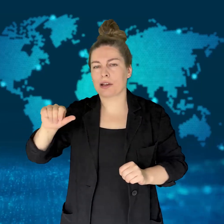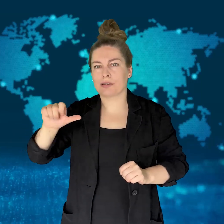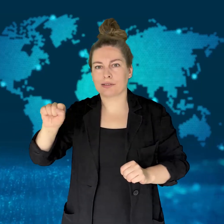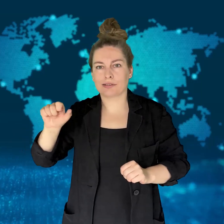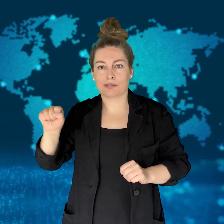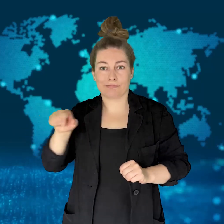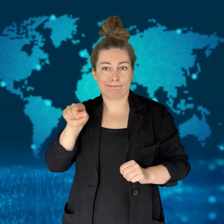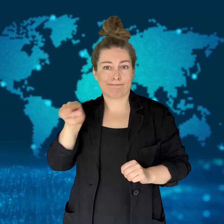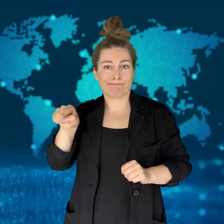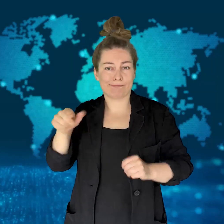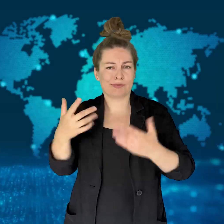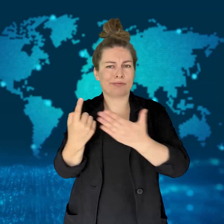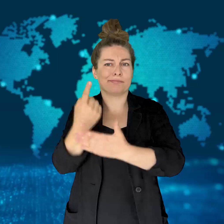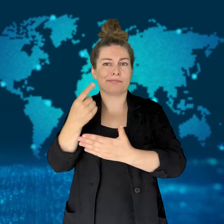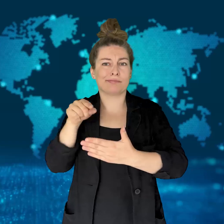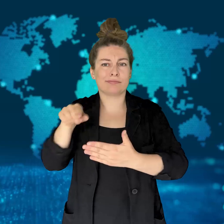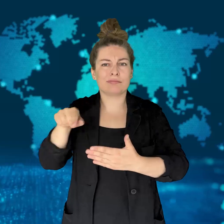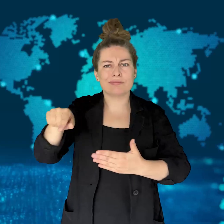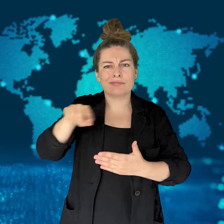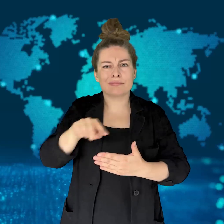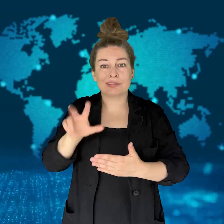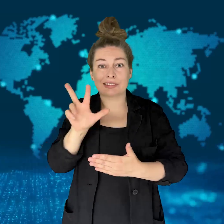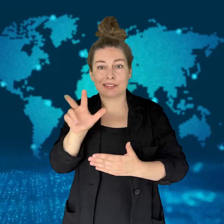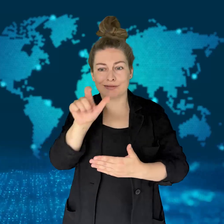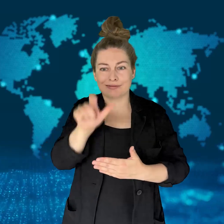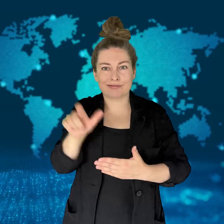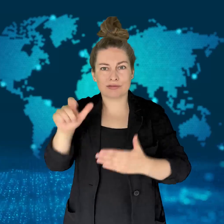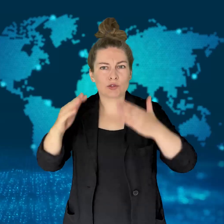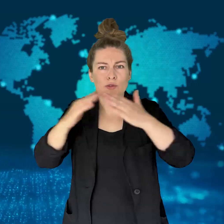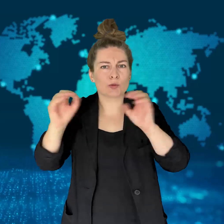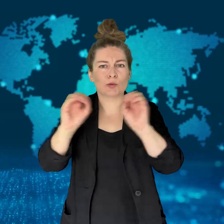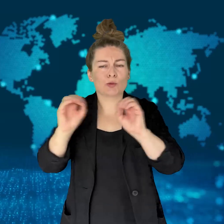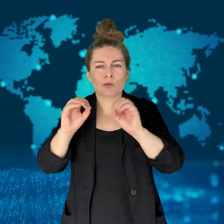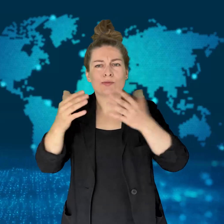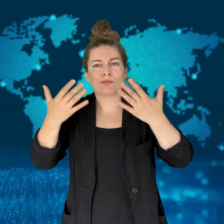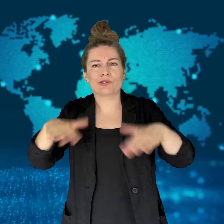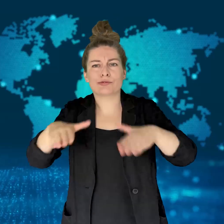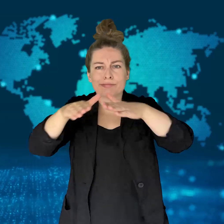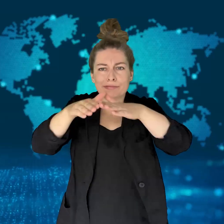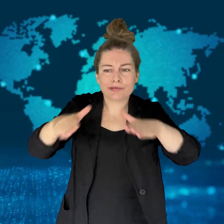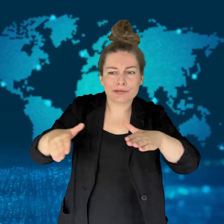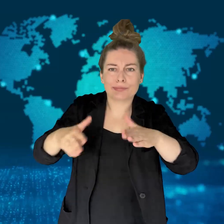sleeping and camping outside.